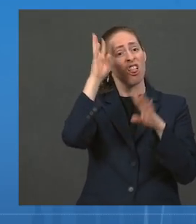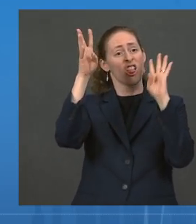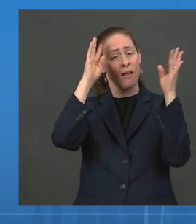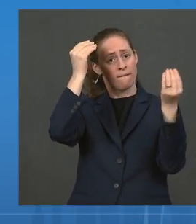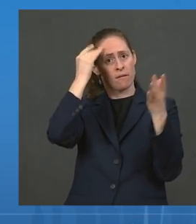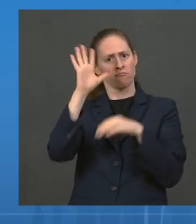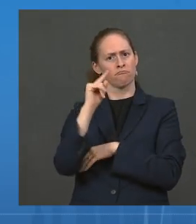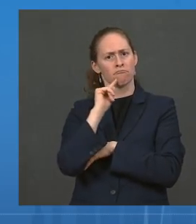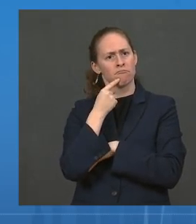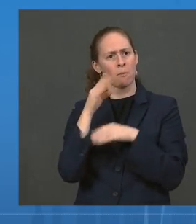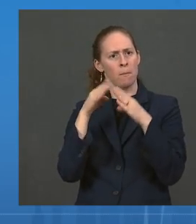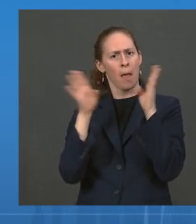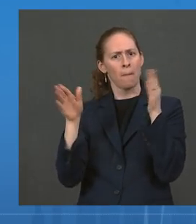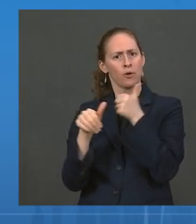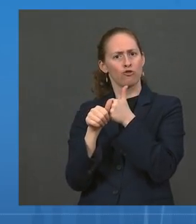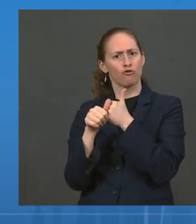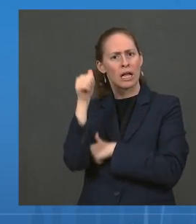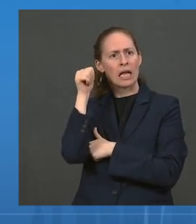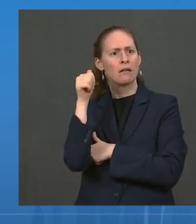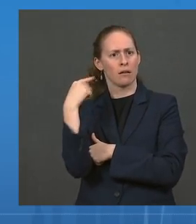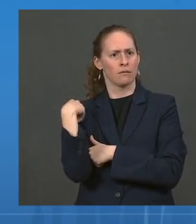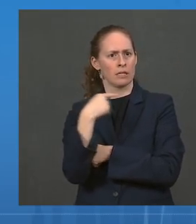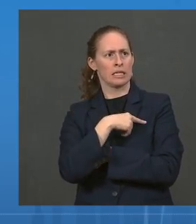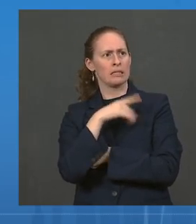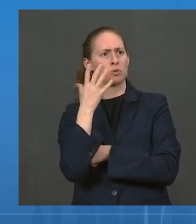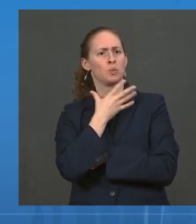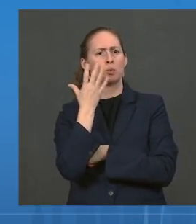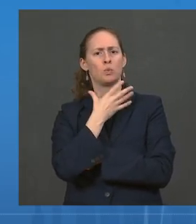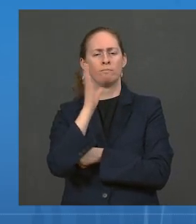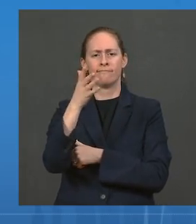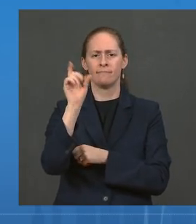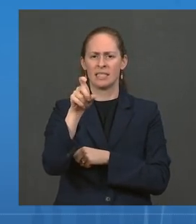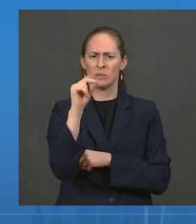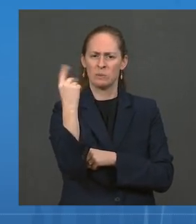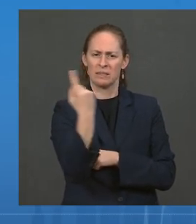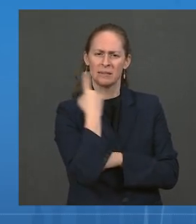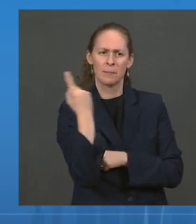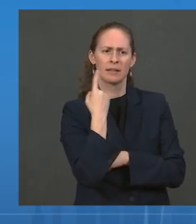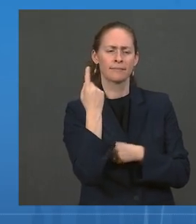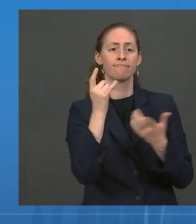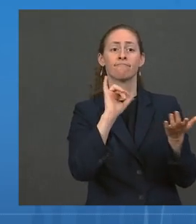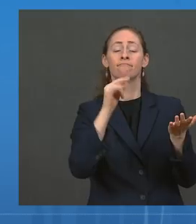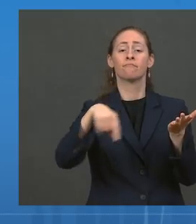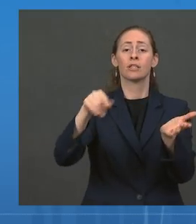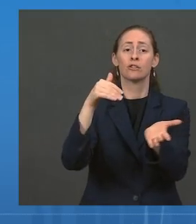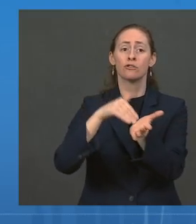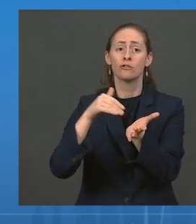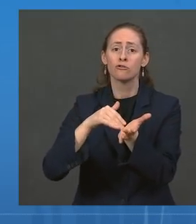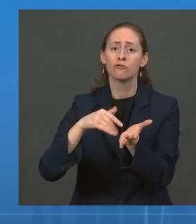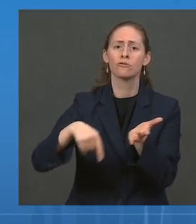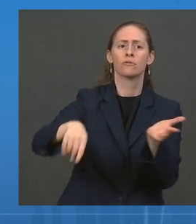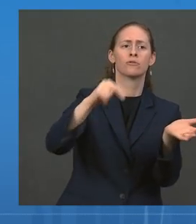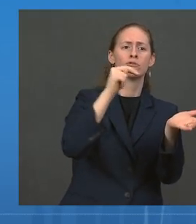who have stepped up to confront misinformation. I've heard from doctors and nurses and pharmacists who have talked to their local schools